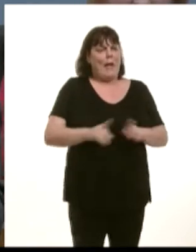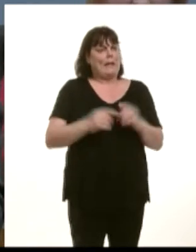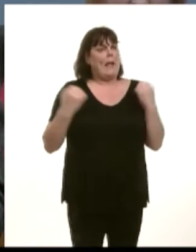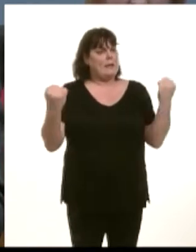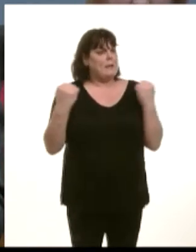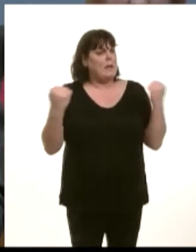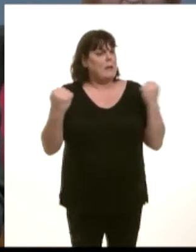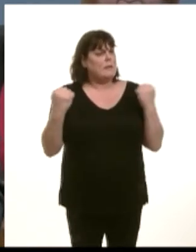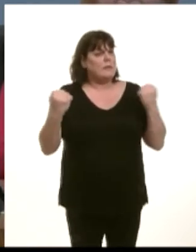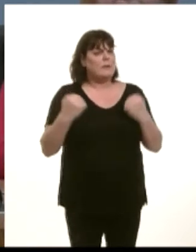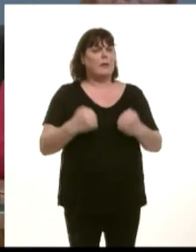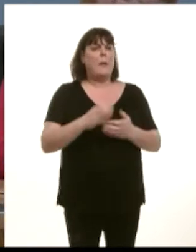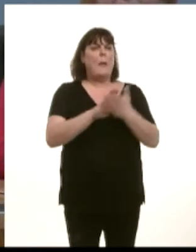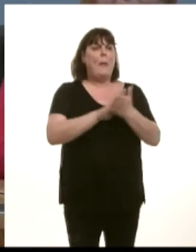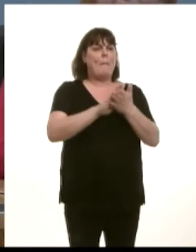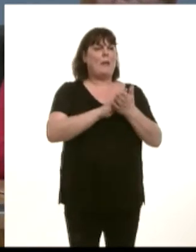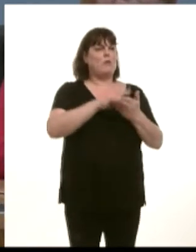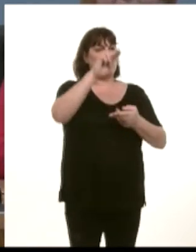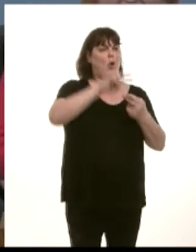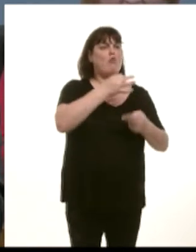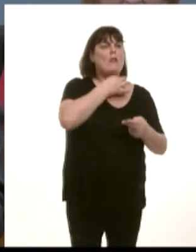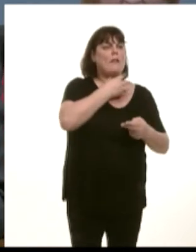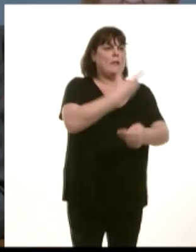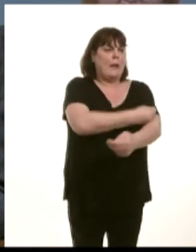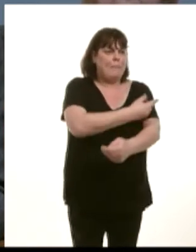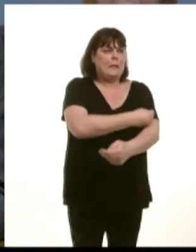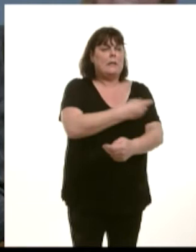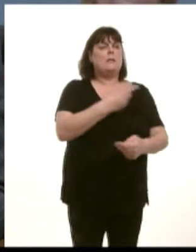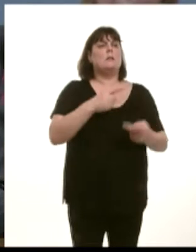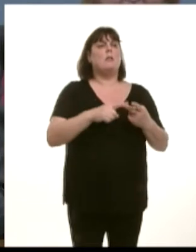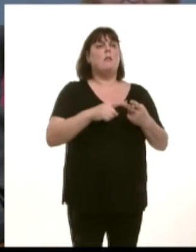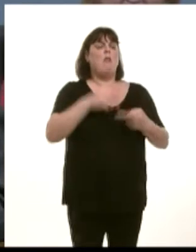likely to have developed diabetes, 60% less likely to have a heart attack, 40% less likely